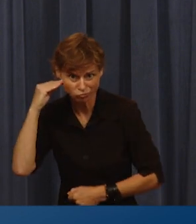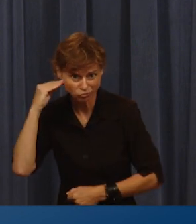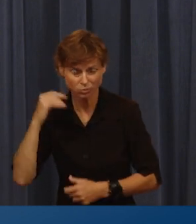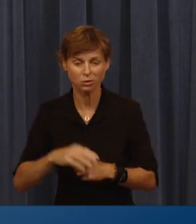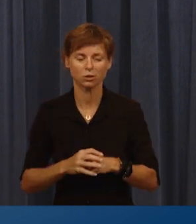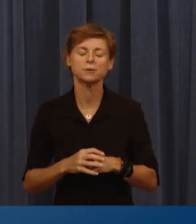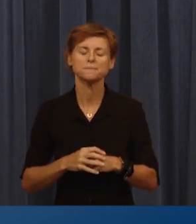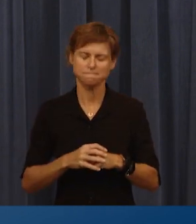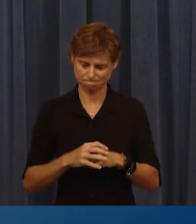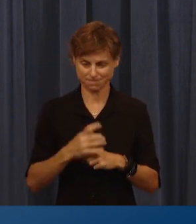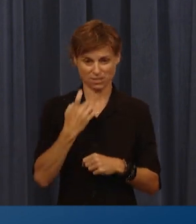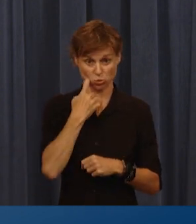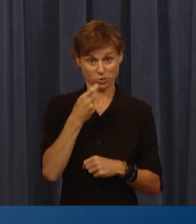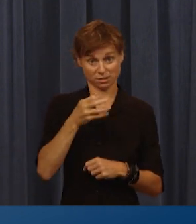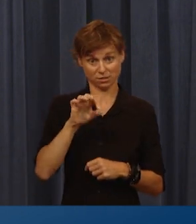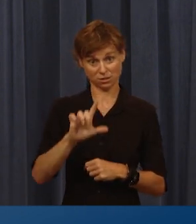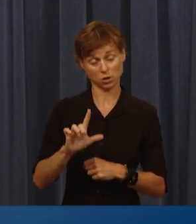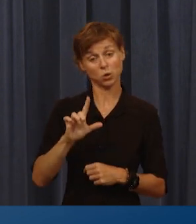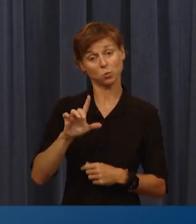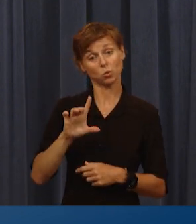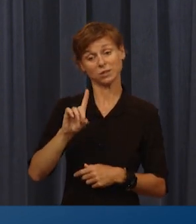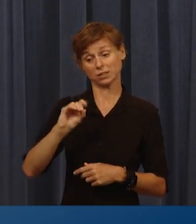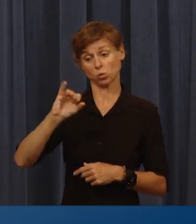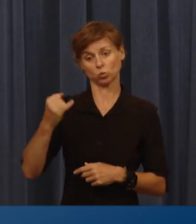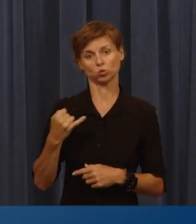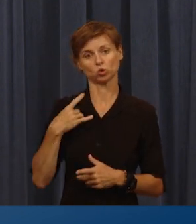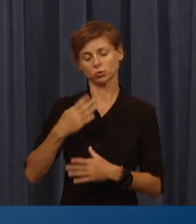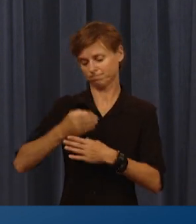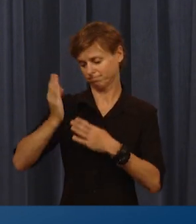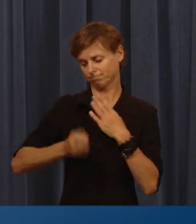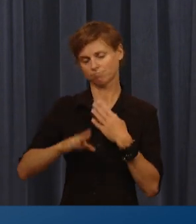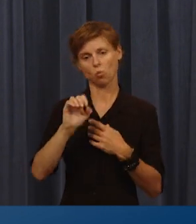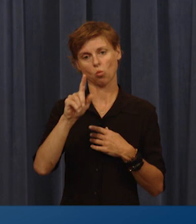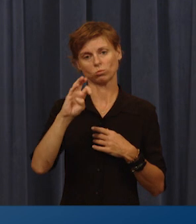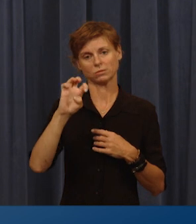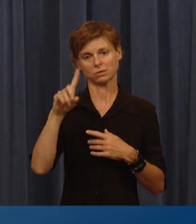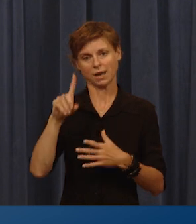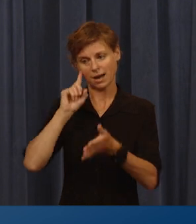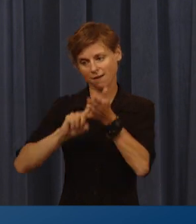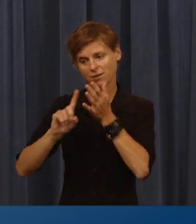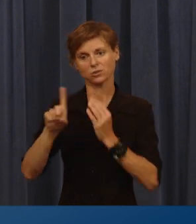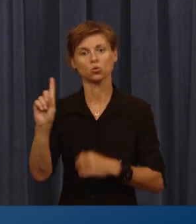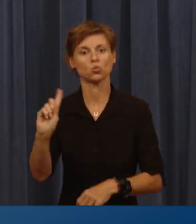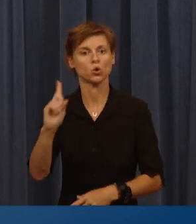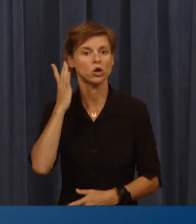This past April, the Department concluded an Olmstead investigation in Alameda County, California.